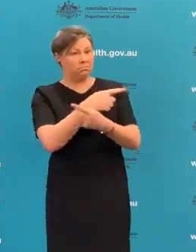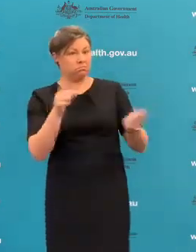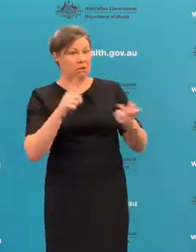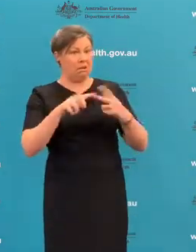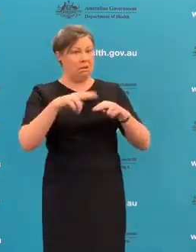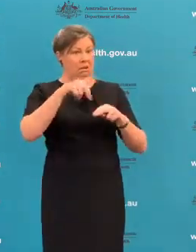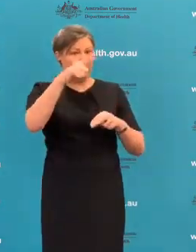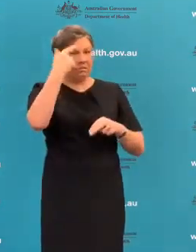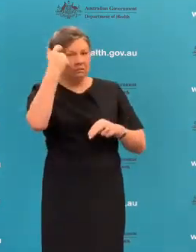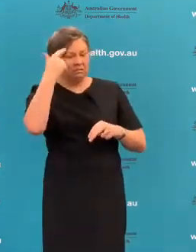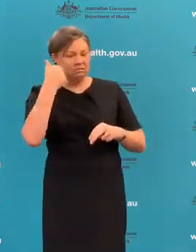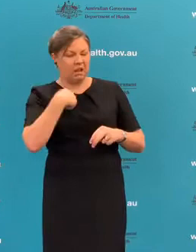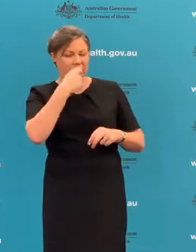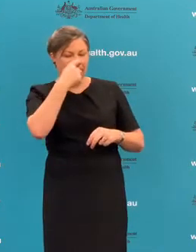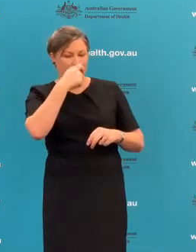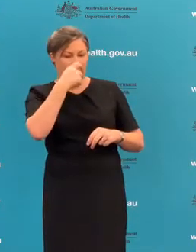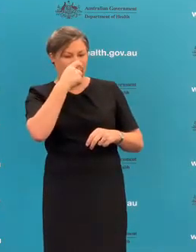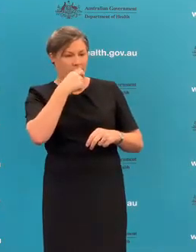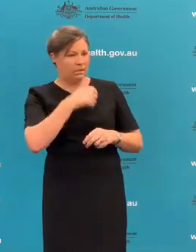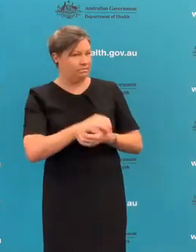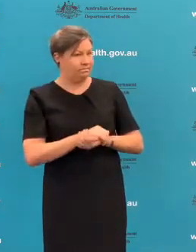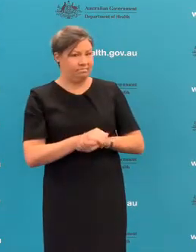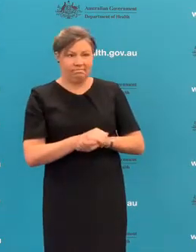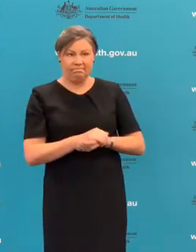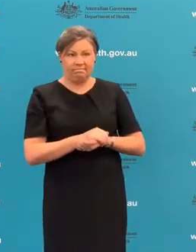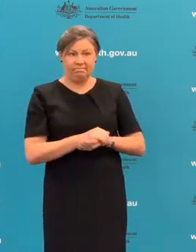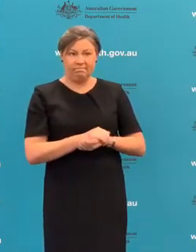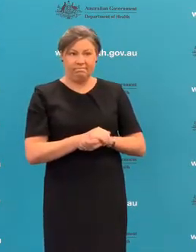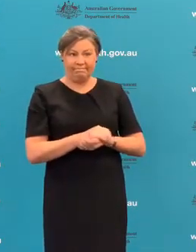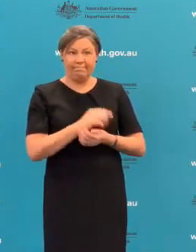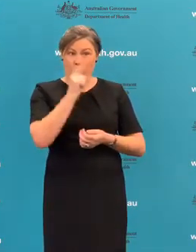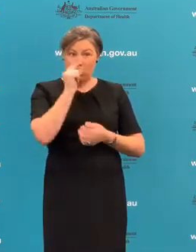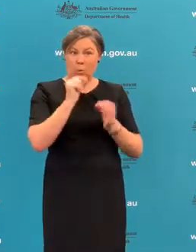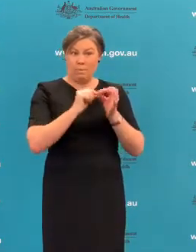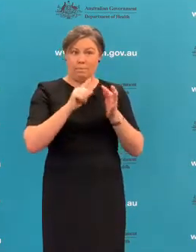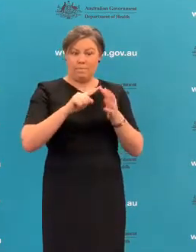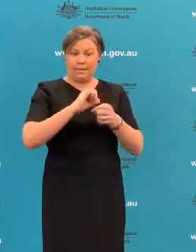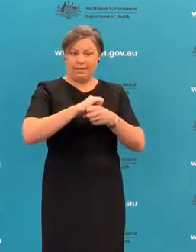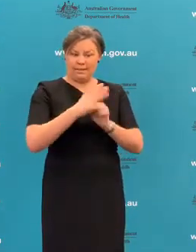the flu - you probably have COVID-19, so please get tested. I want to back up